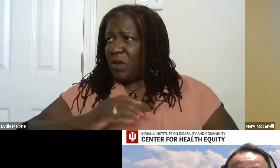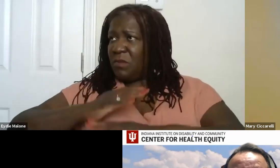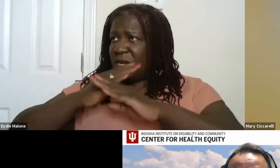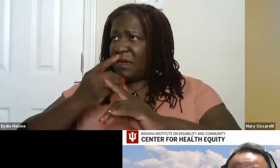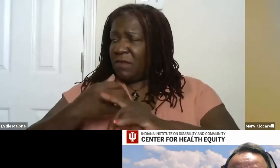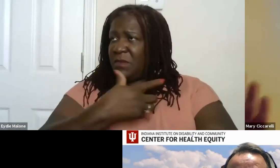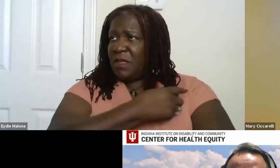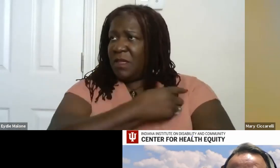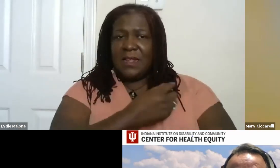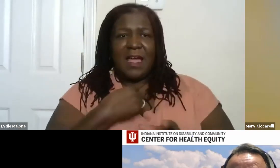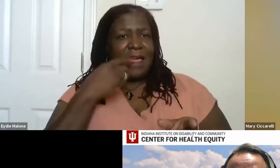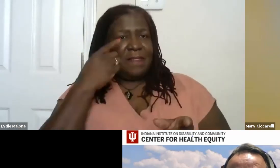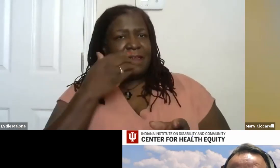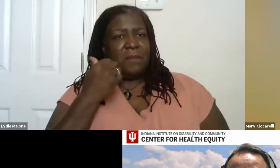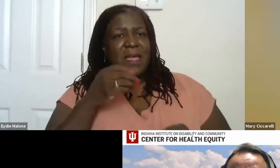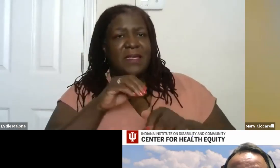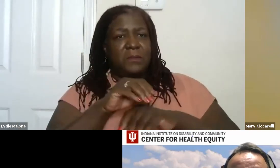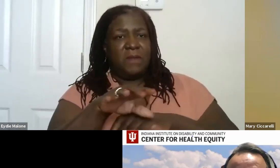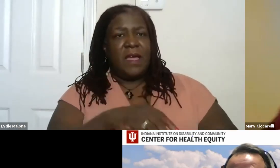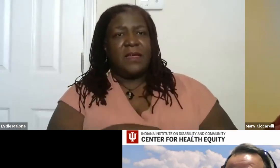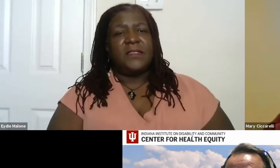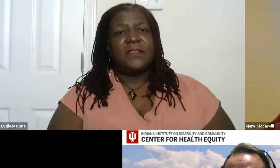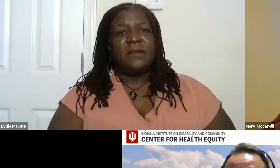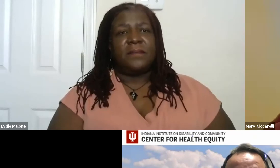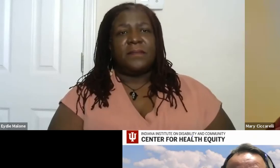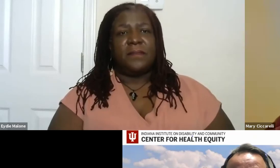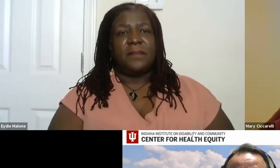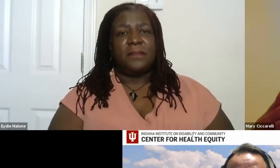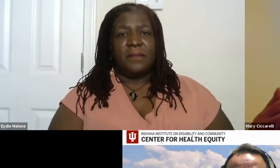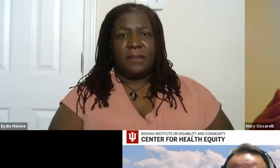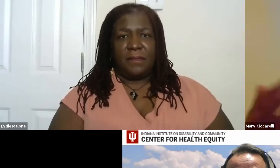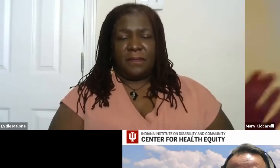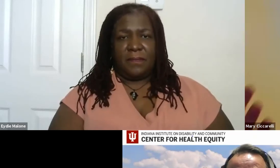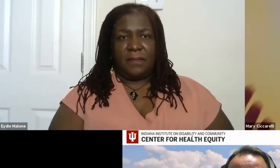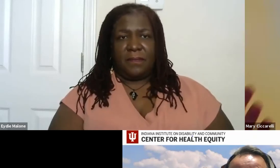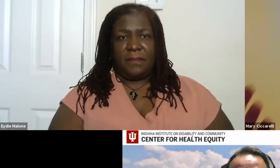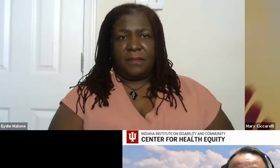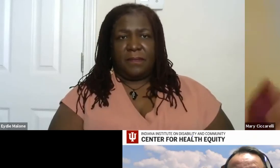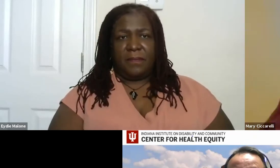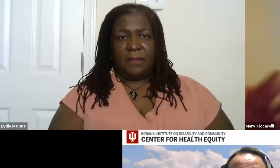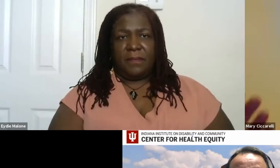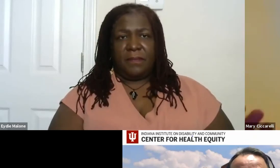I think that the best advice we could likely give is that you should practice more social